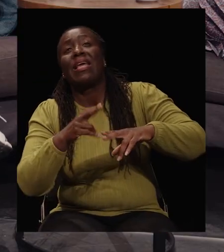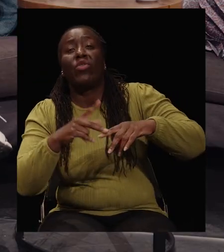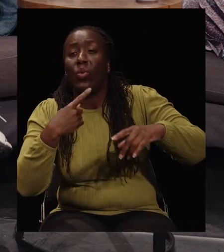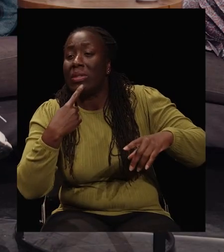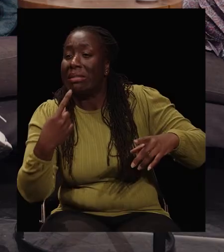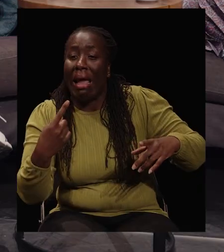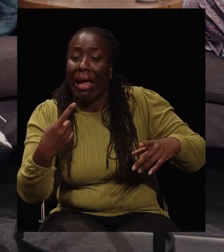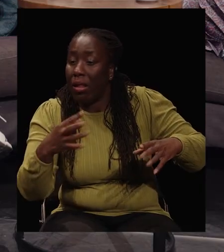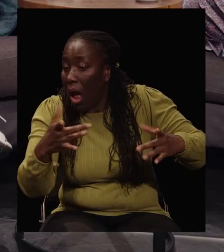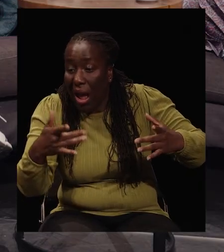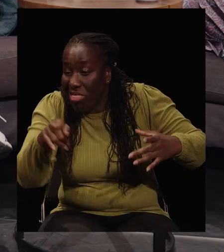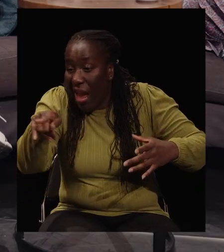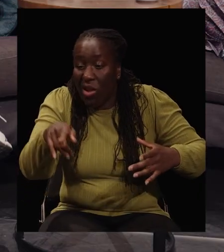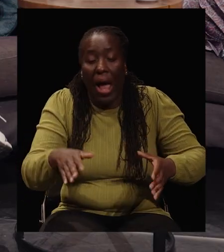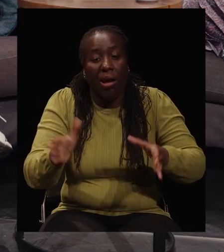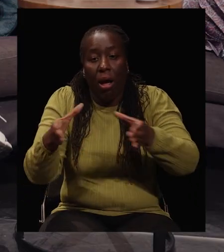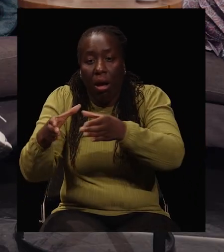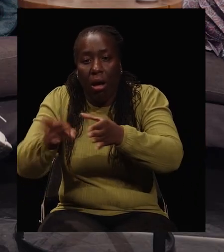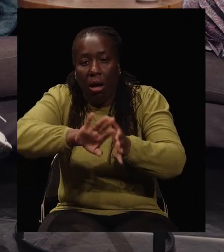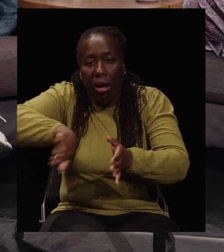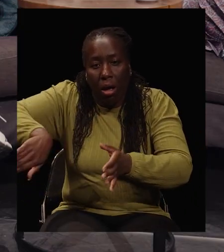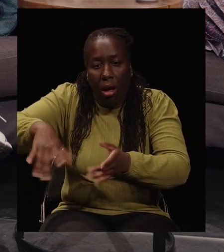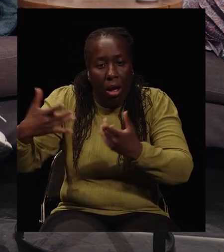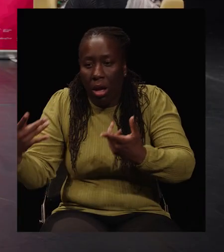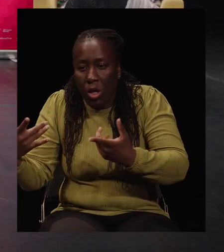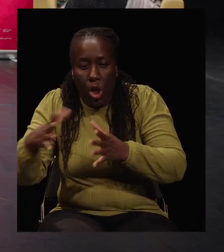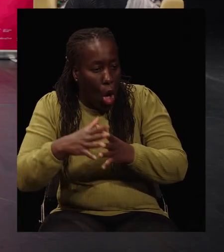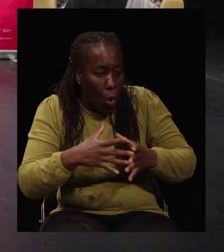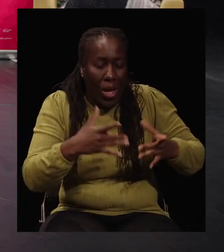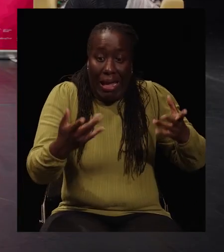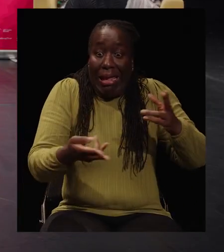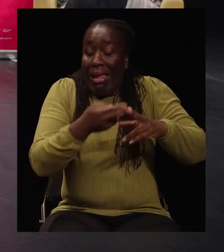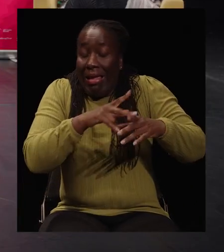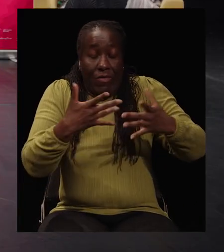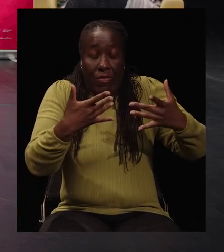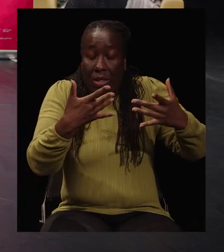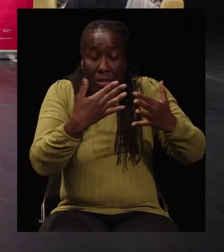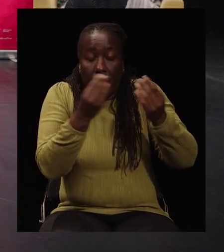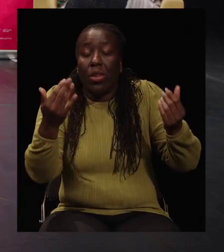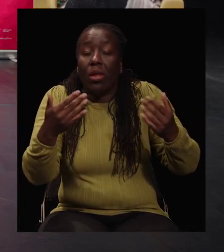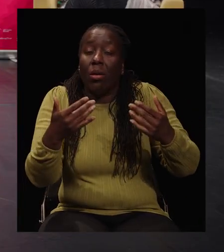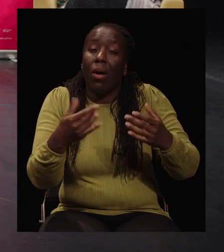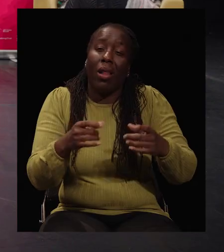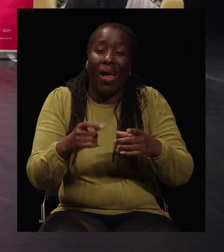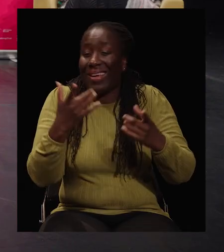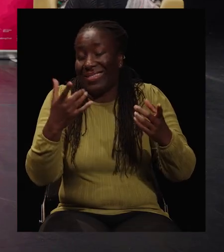so lower your socioeconomic group, global majority or disability especially, you're quite often singled out in those.